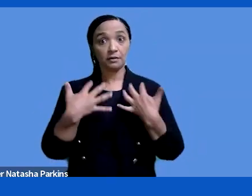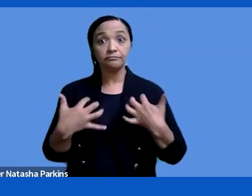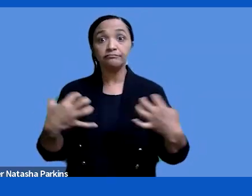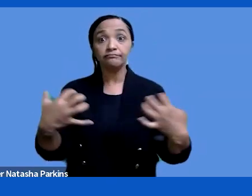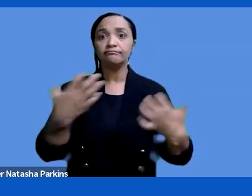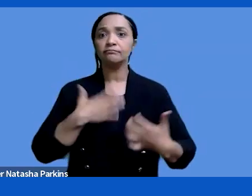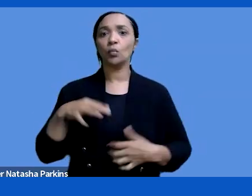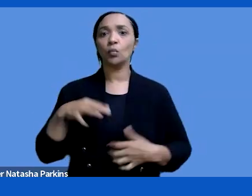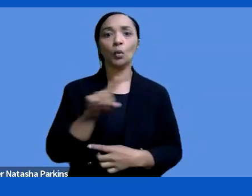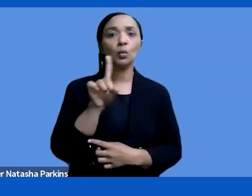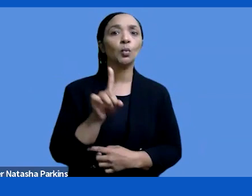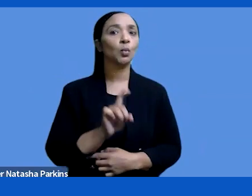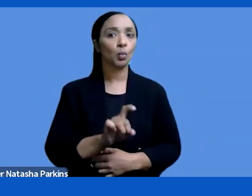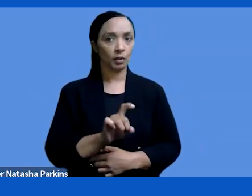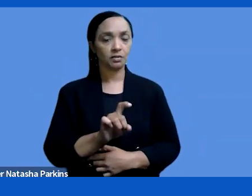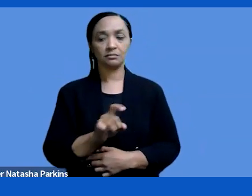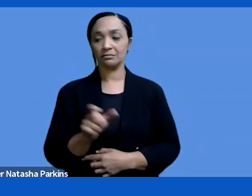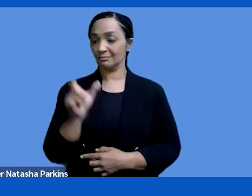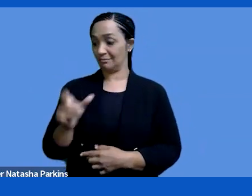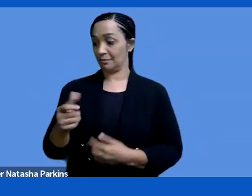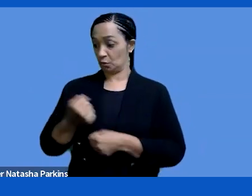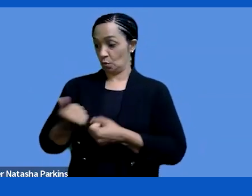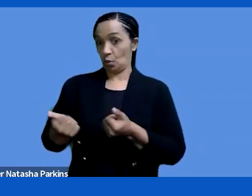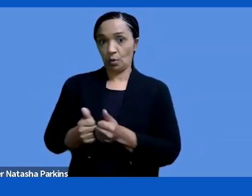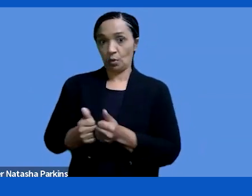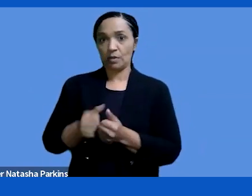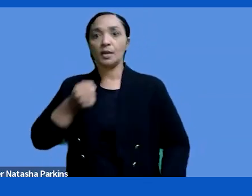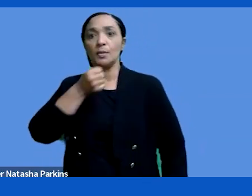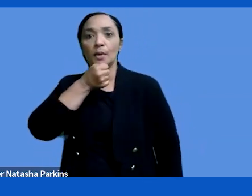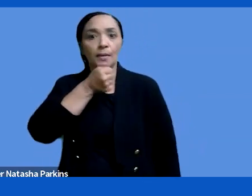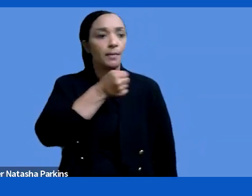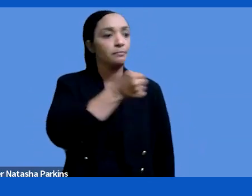one of my colleagues will run around with the microphone for you.